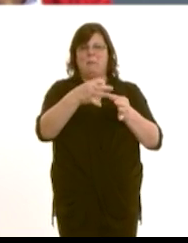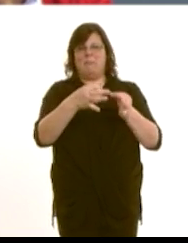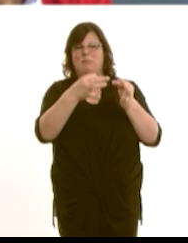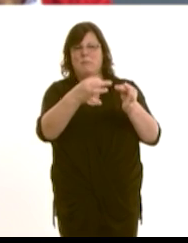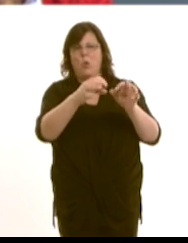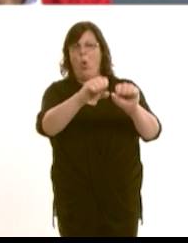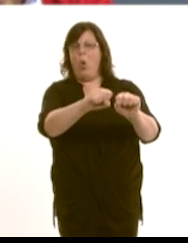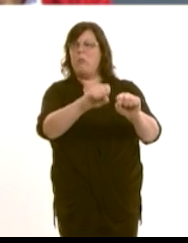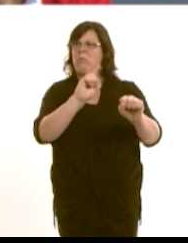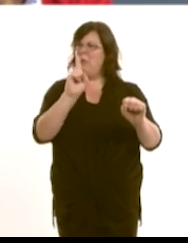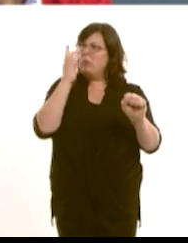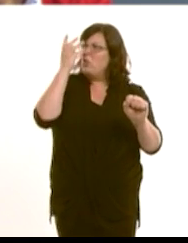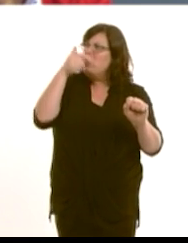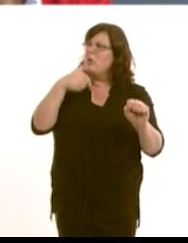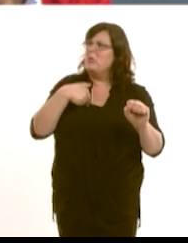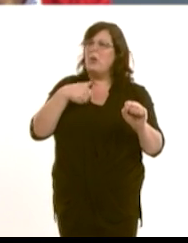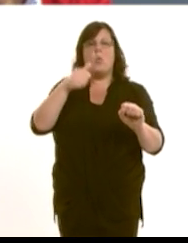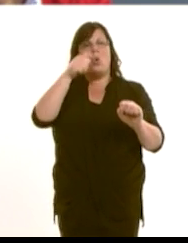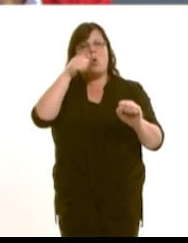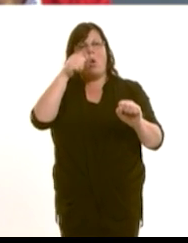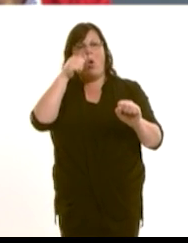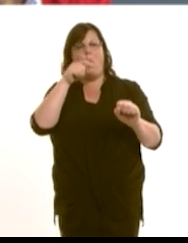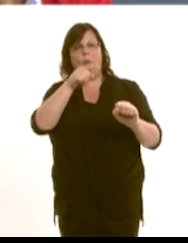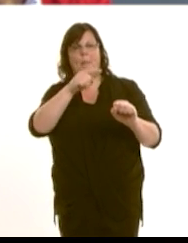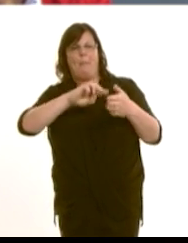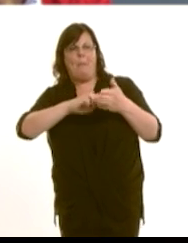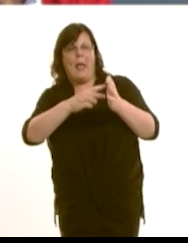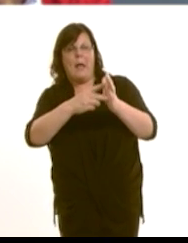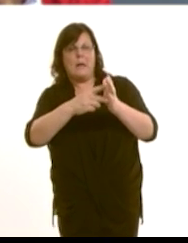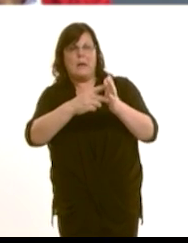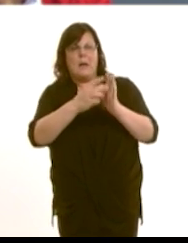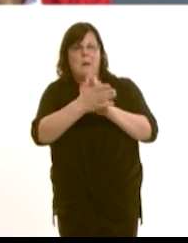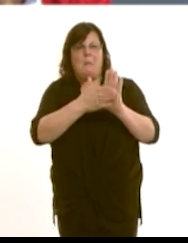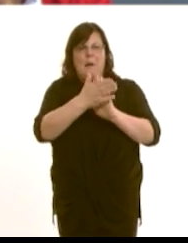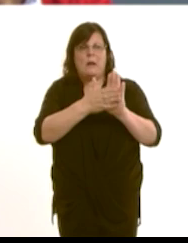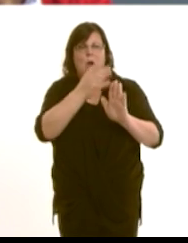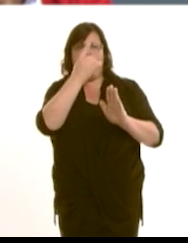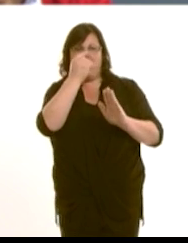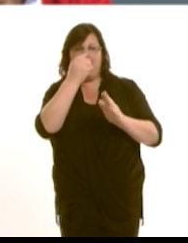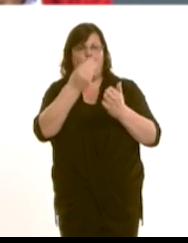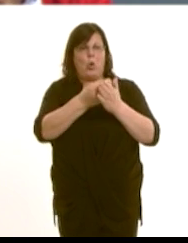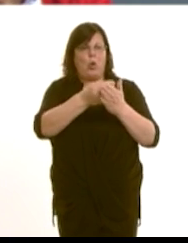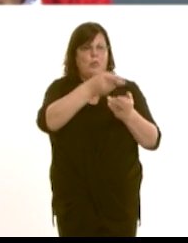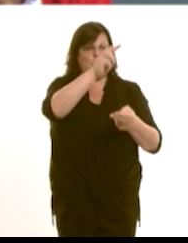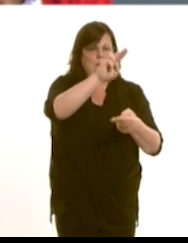Now, the proposed joint venture could lead to cost-cutting measures and a reduction in UK steel capacity.